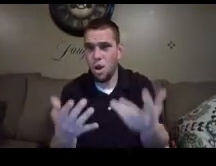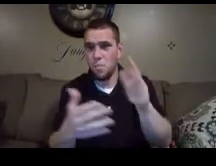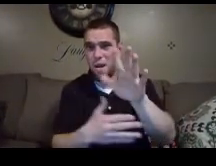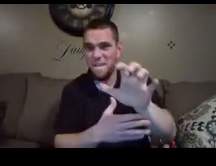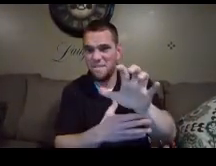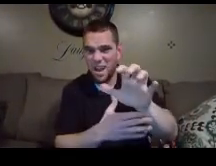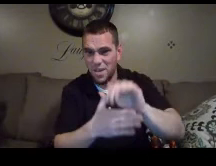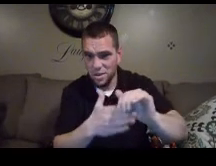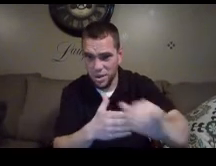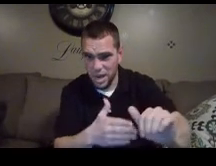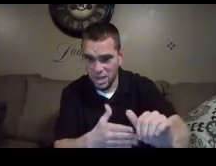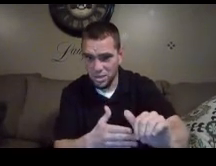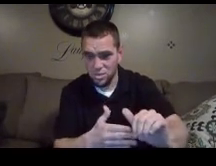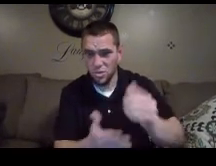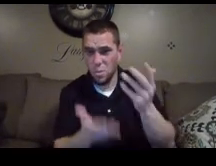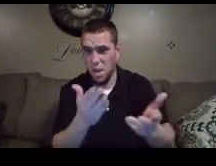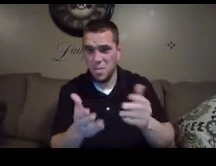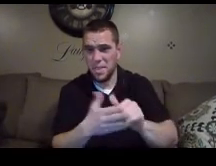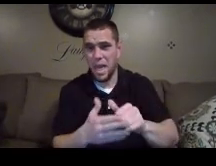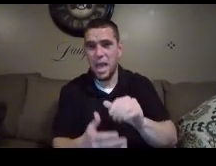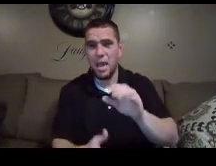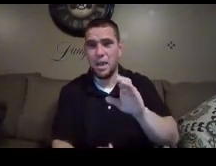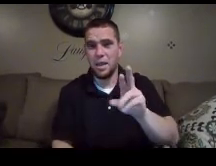may even be less than that. So oftentimes, you know, we're trying